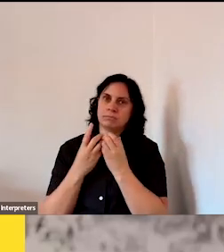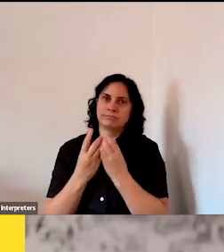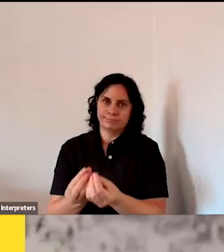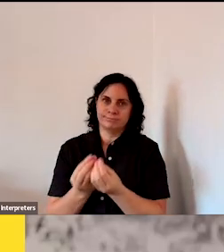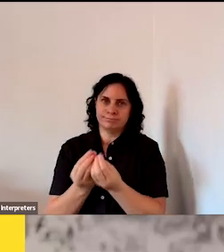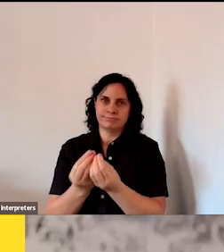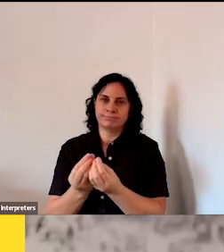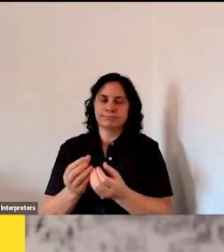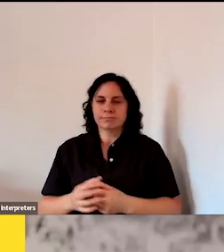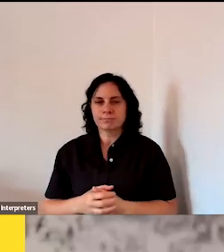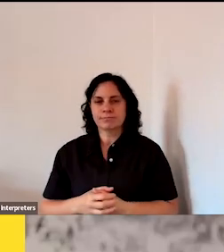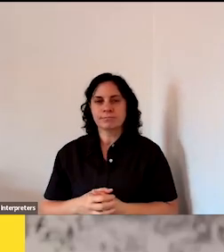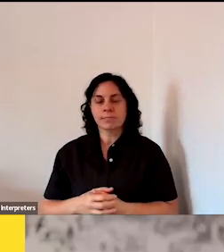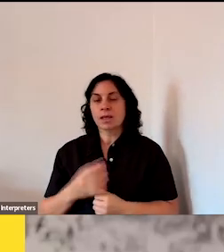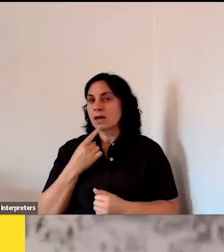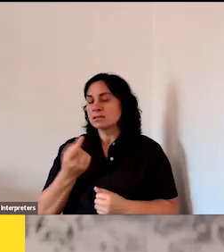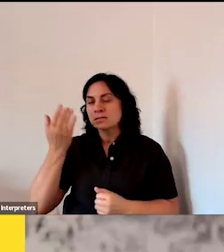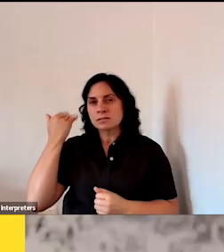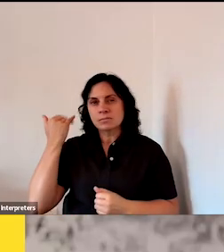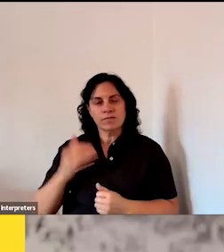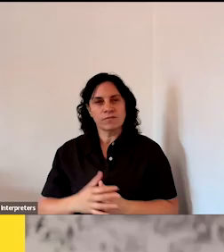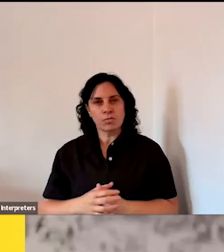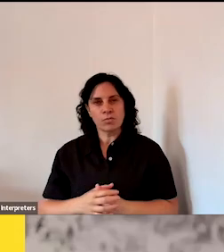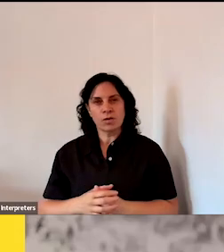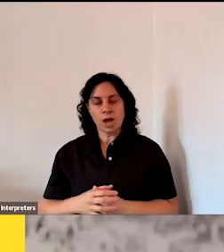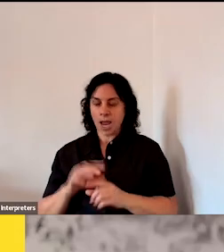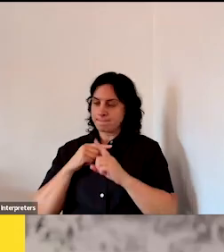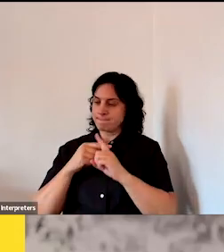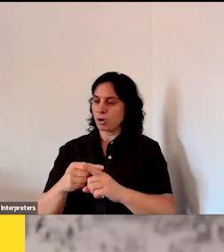But as mentioned earlier, having a positive relationship can be influenced